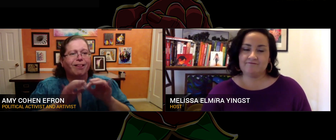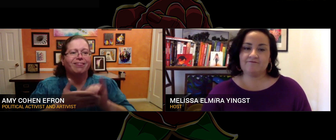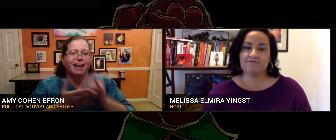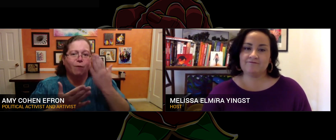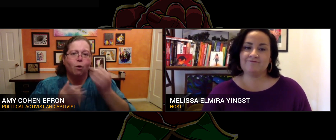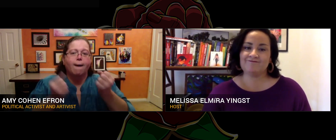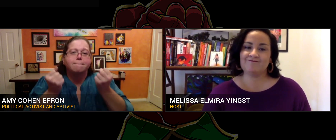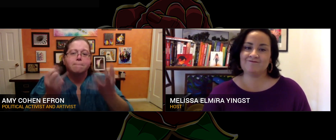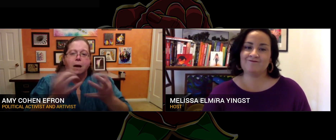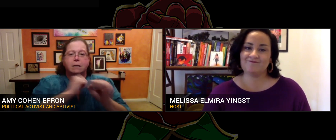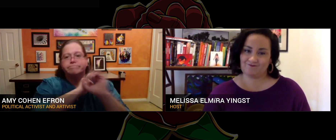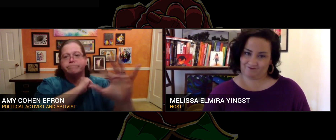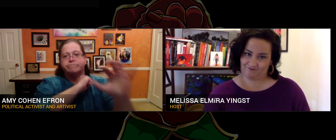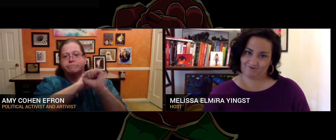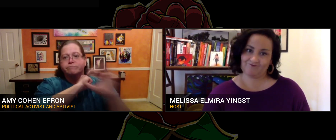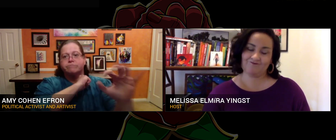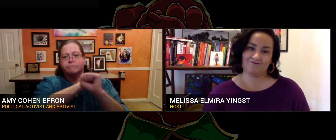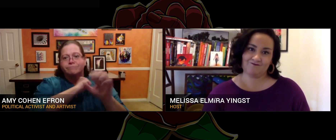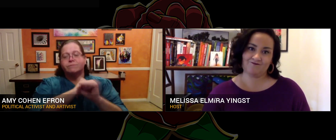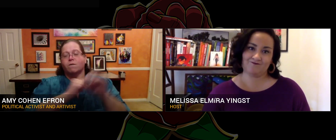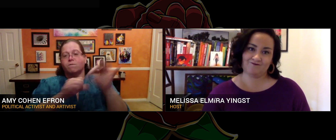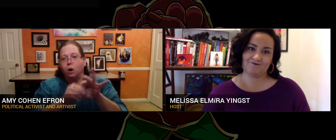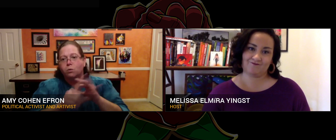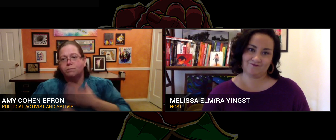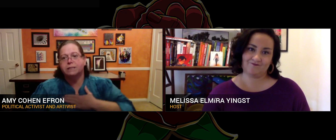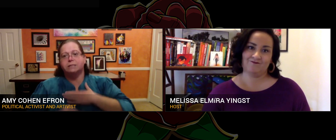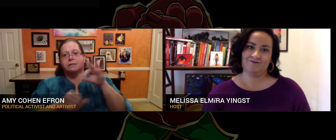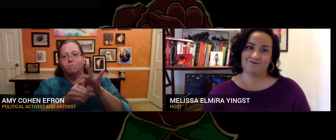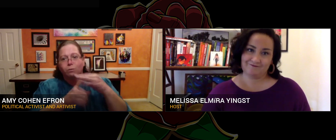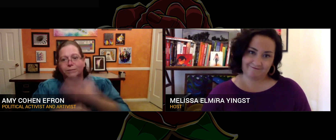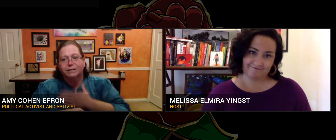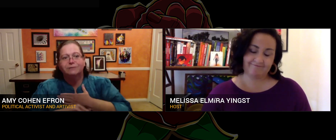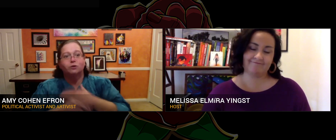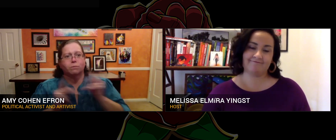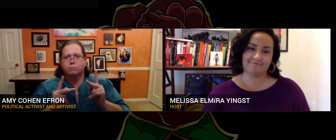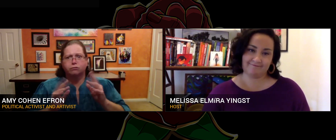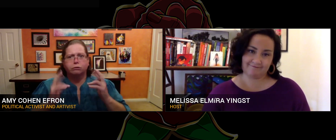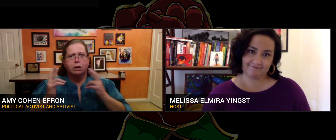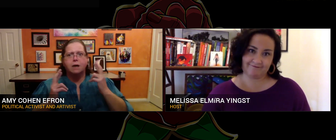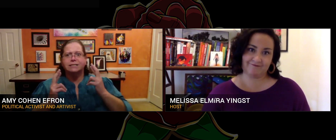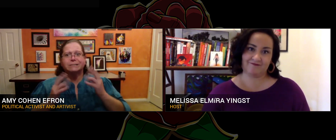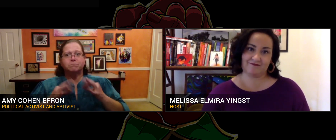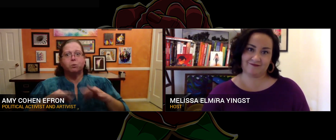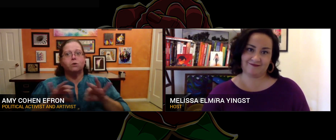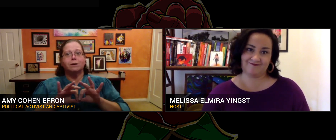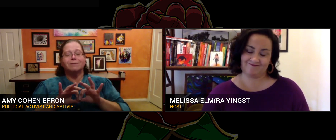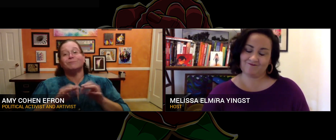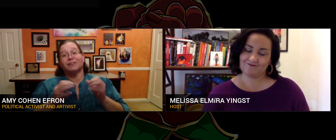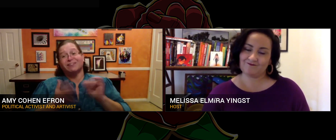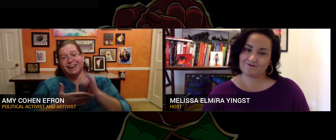That was why many advertisements were everywhere saying, "Vote please!" "Vote Please!". So people are realizing that voting is important.